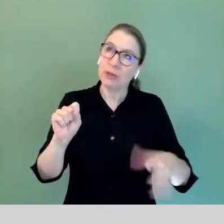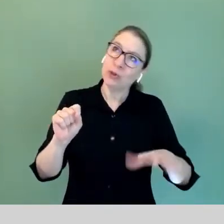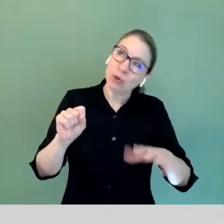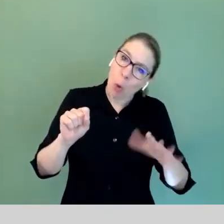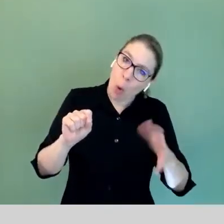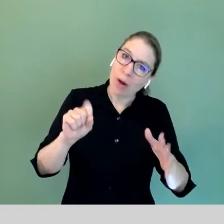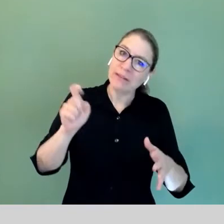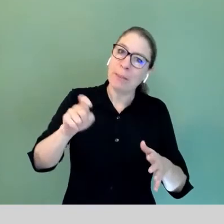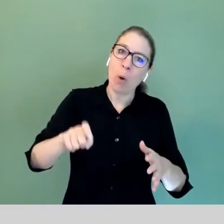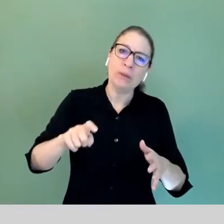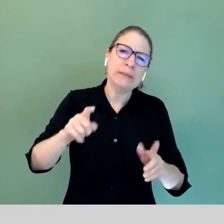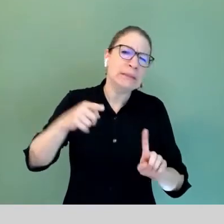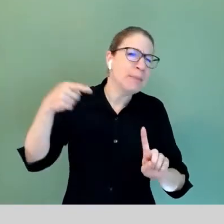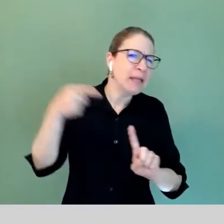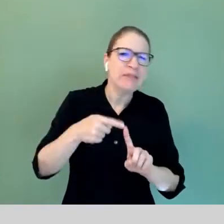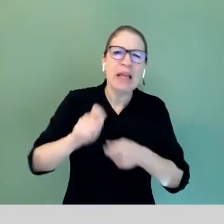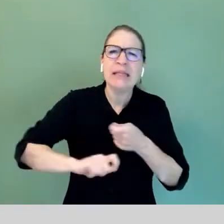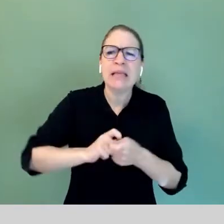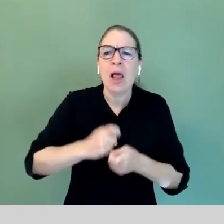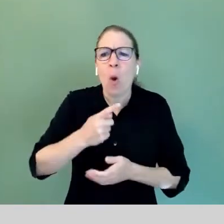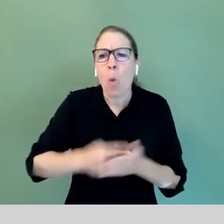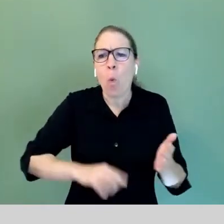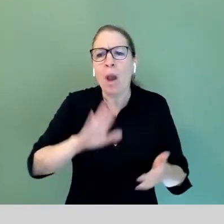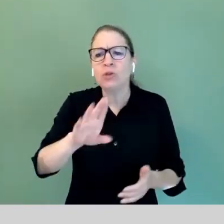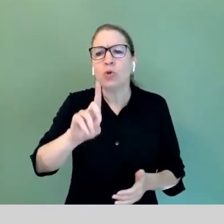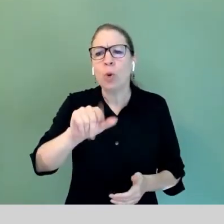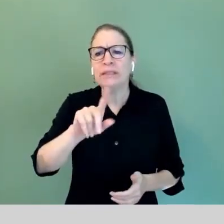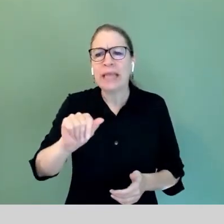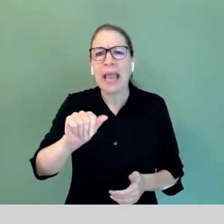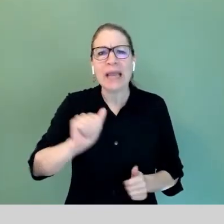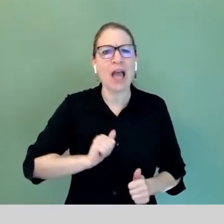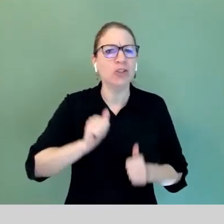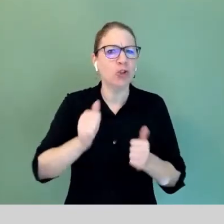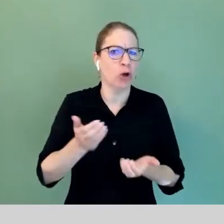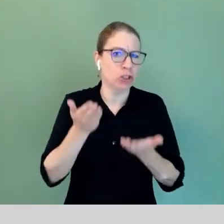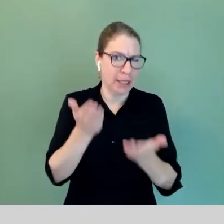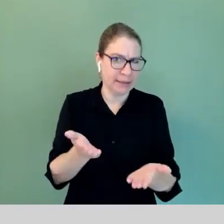to specify what exactly your data assertions are.